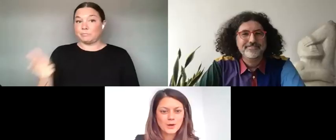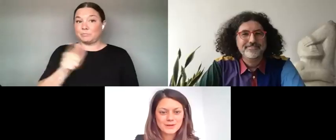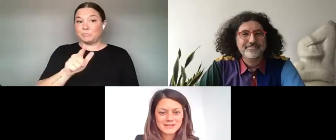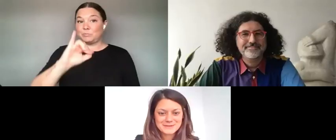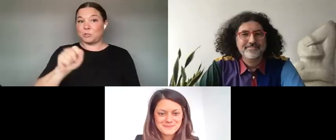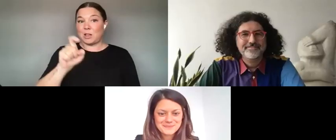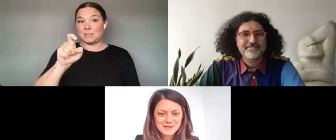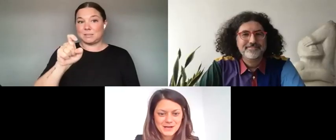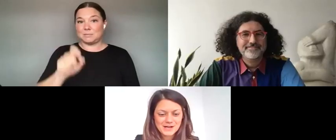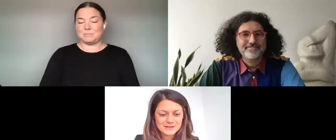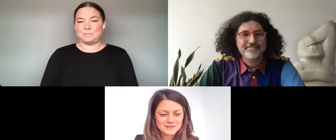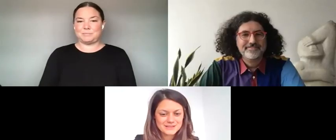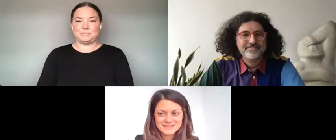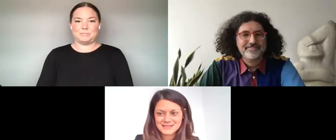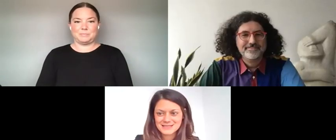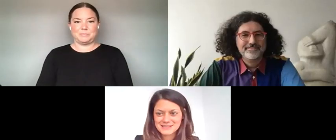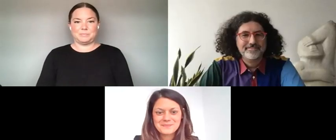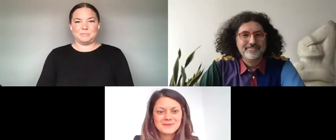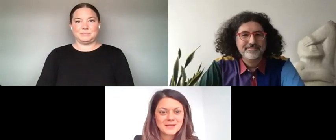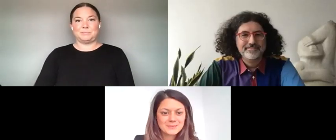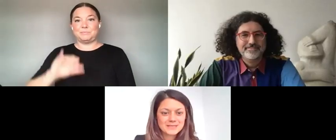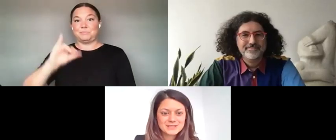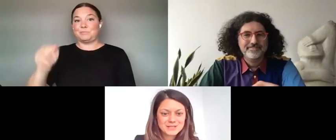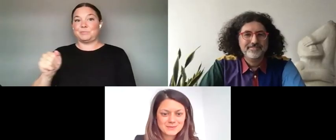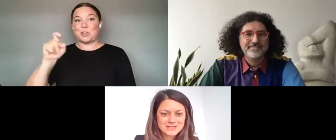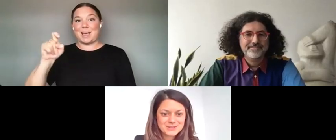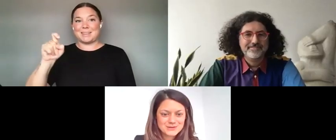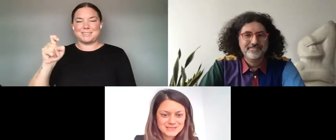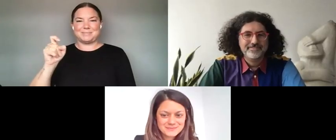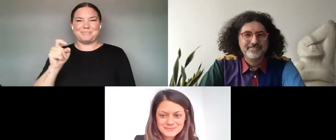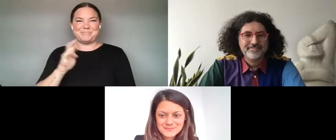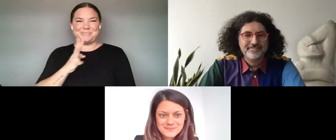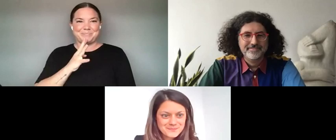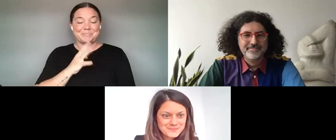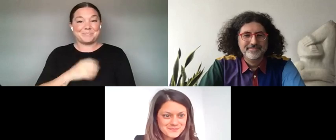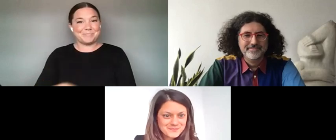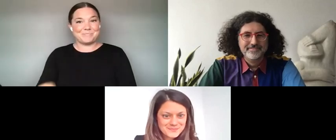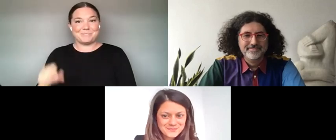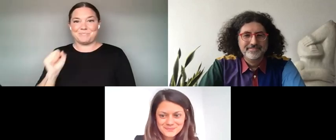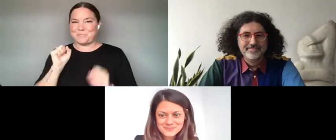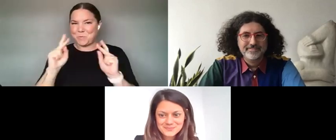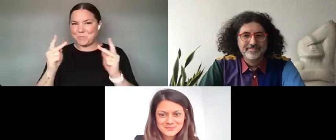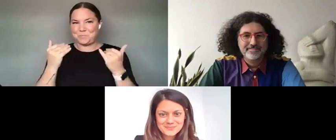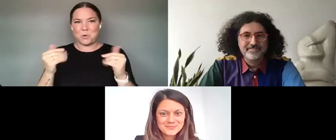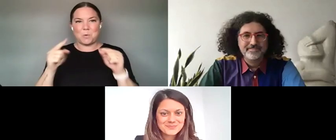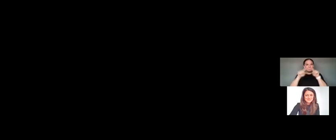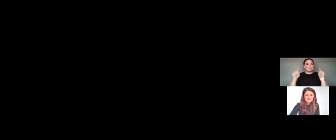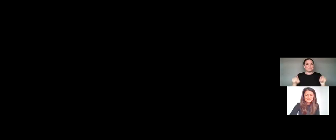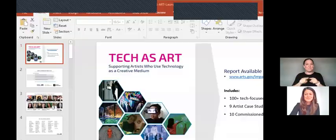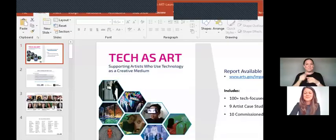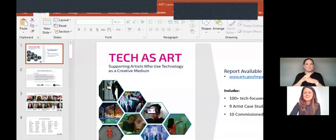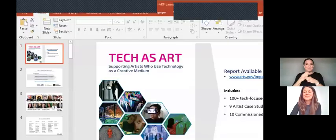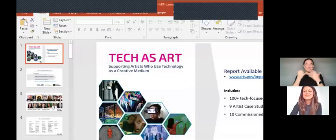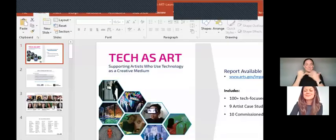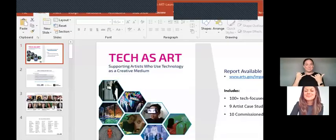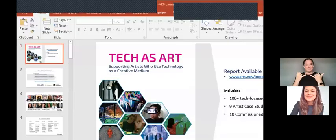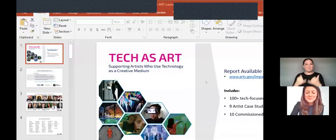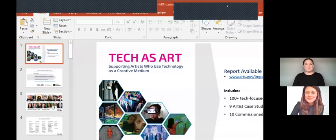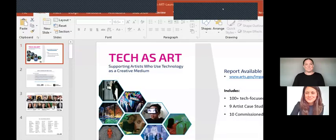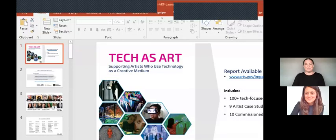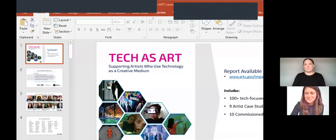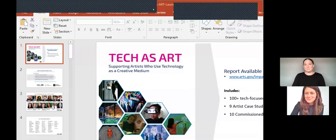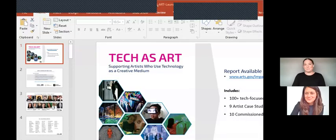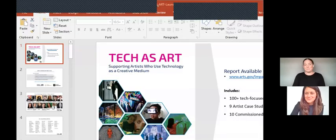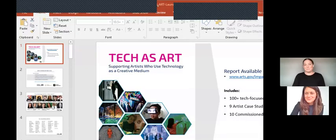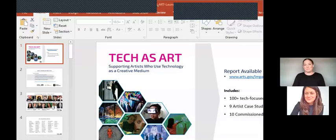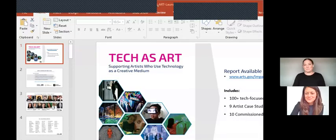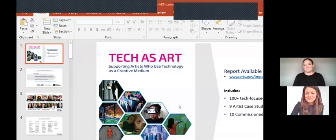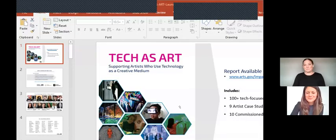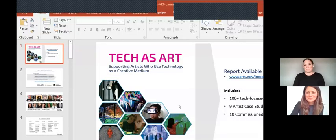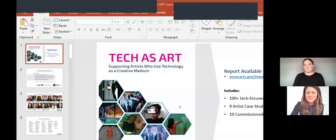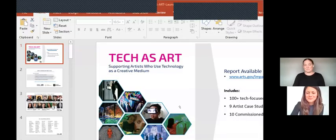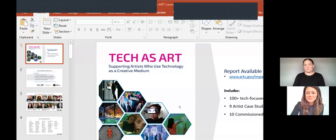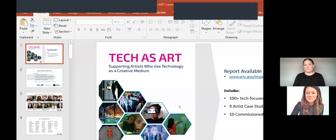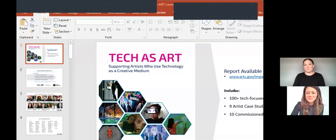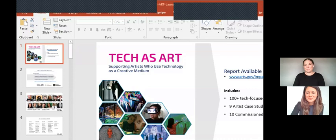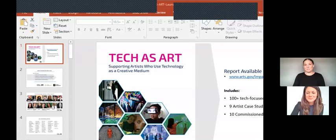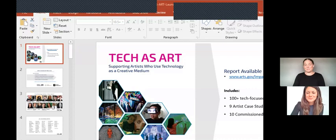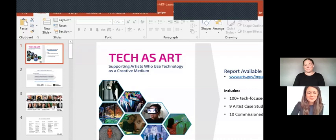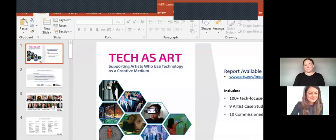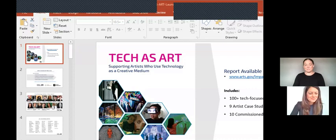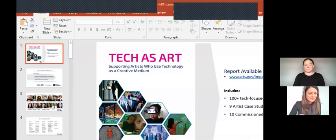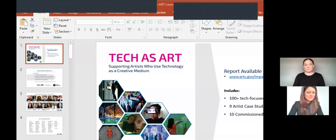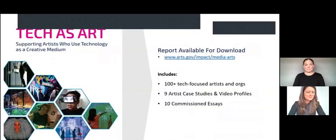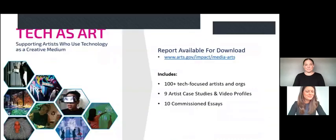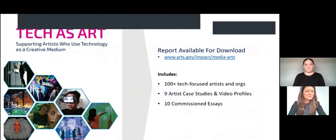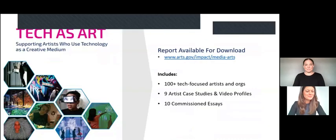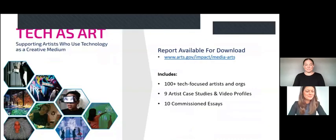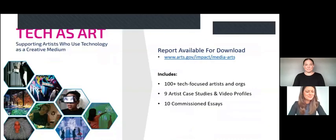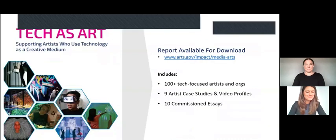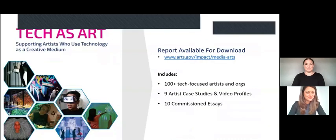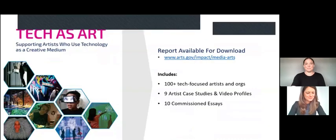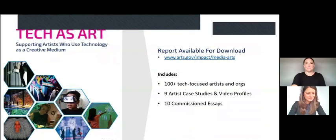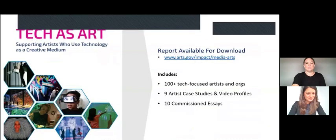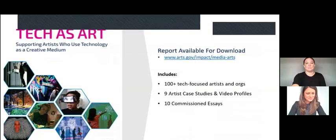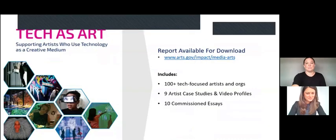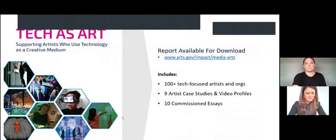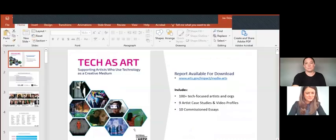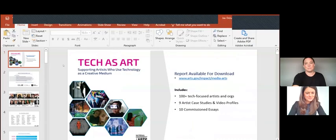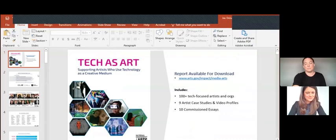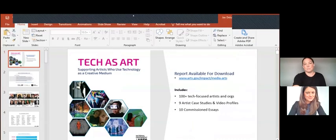ALL RIGHT LET'S DIG IN. I'M GOING TO SHARE MY SCREEN.